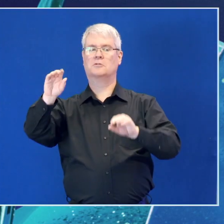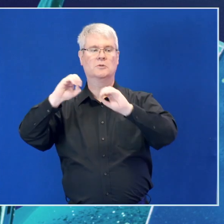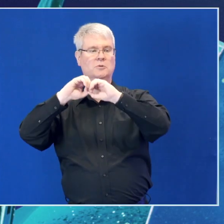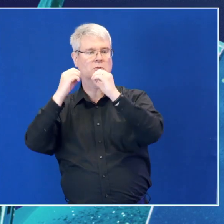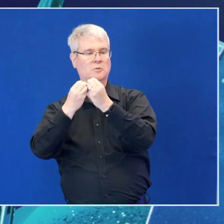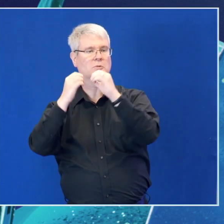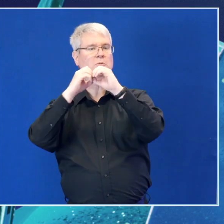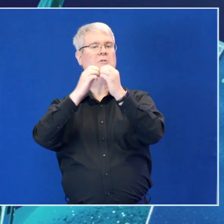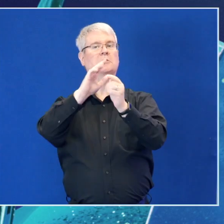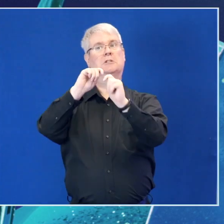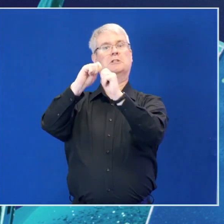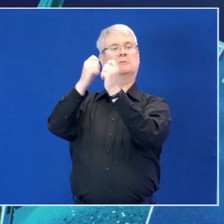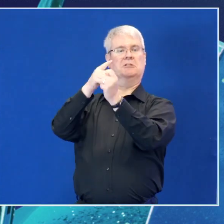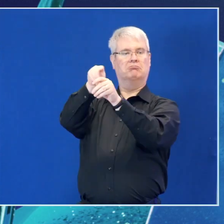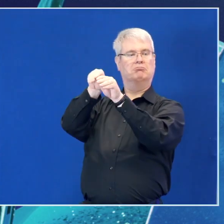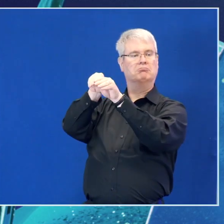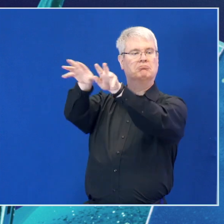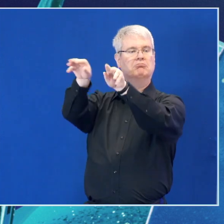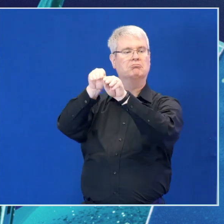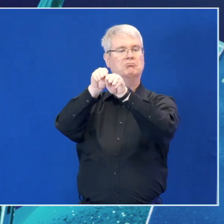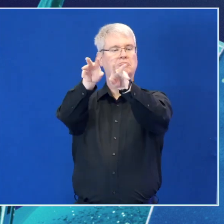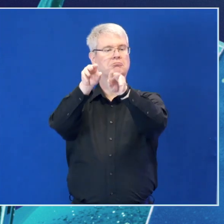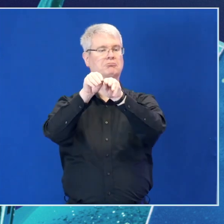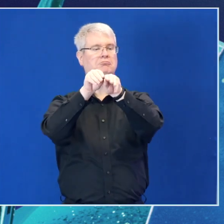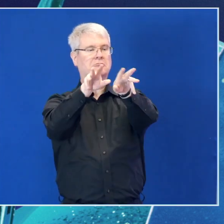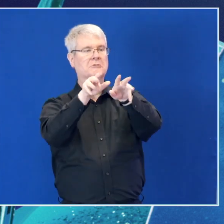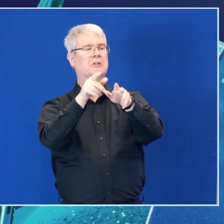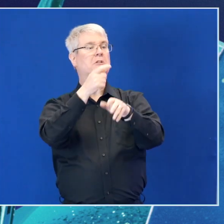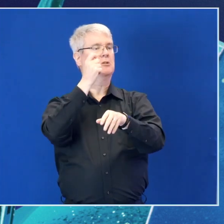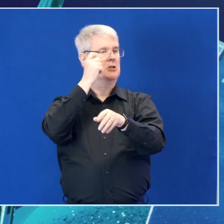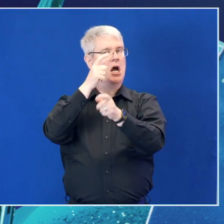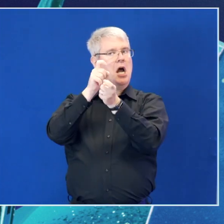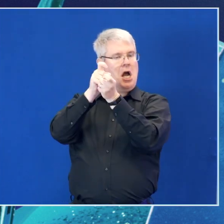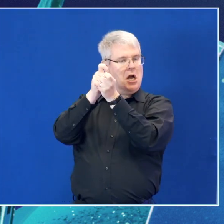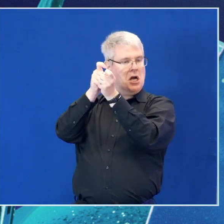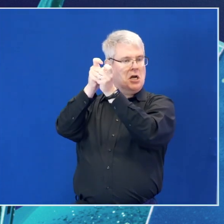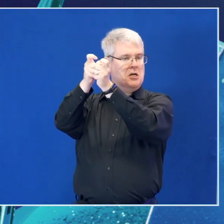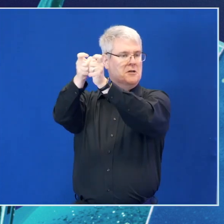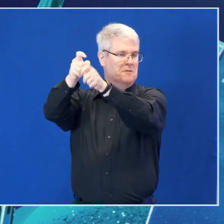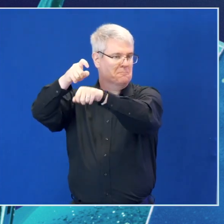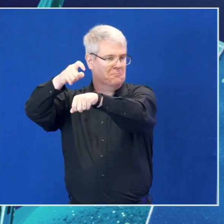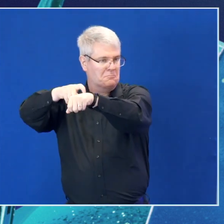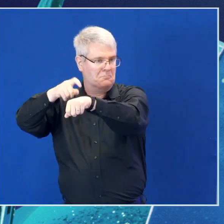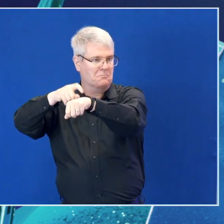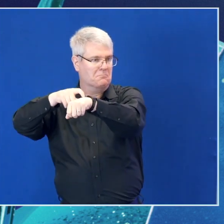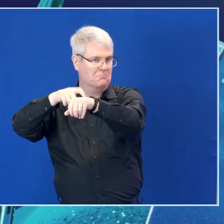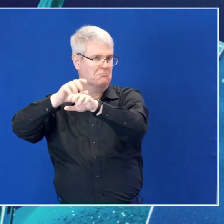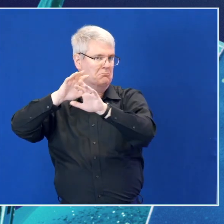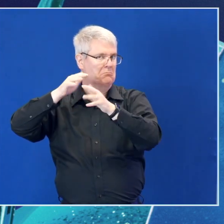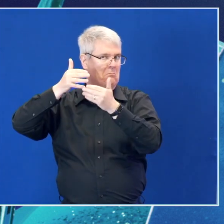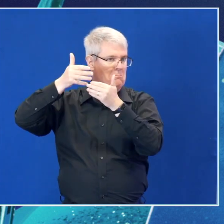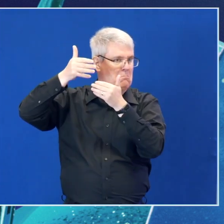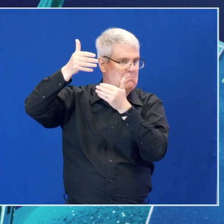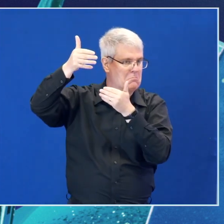and implement small changes right away. And we know that by doing this, that's going